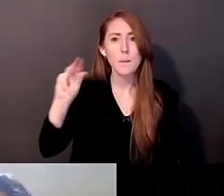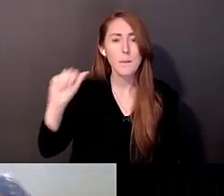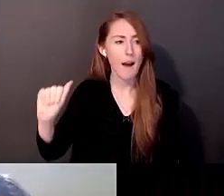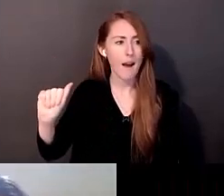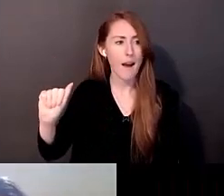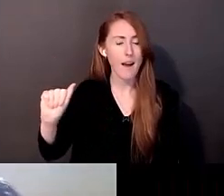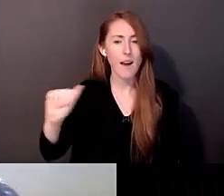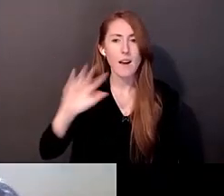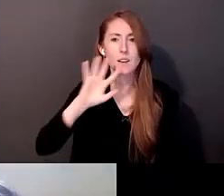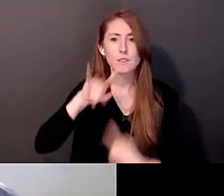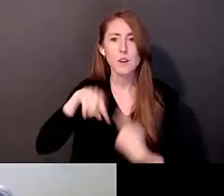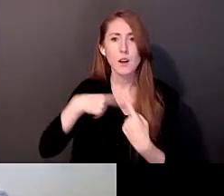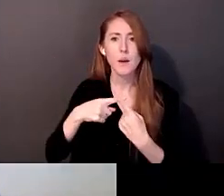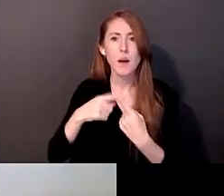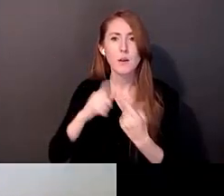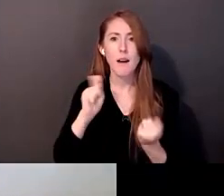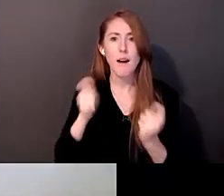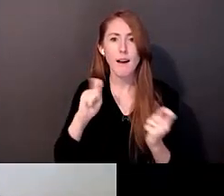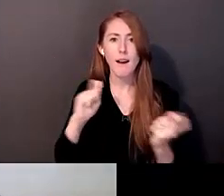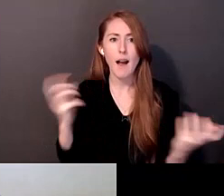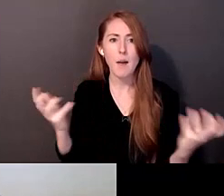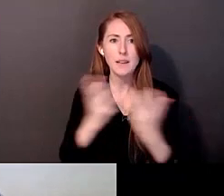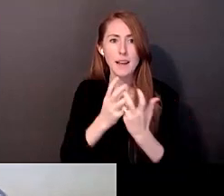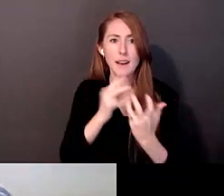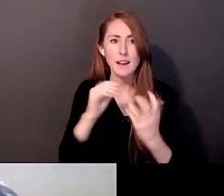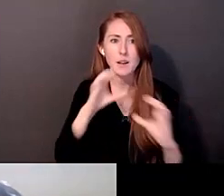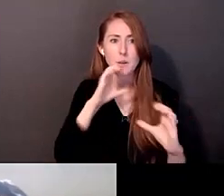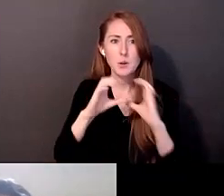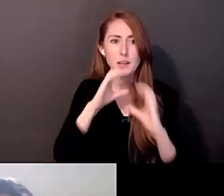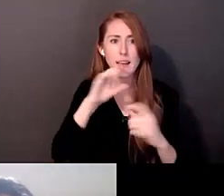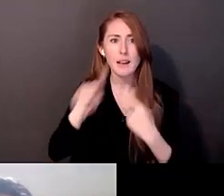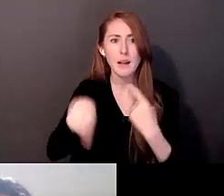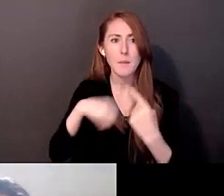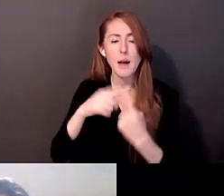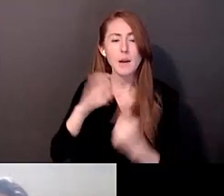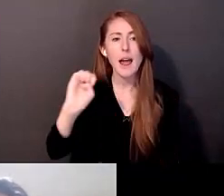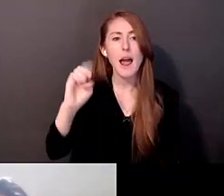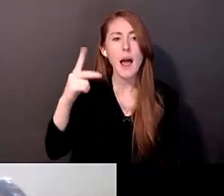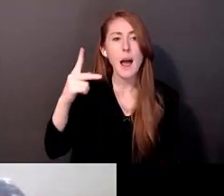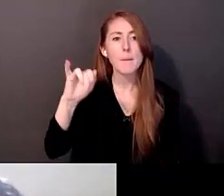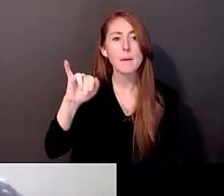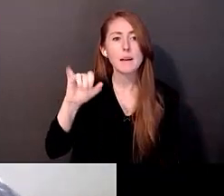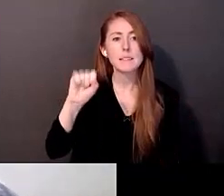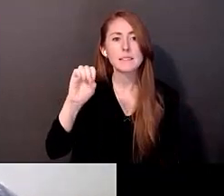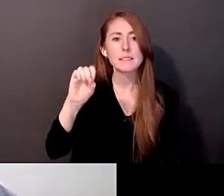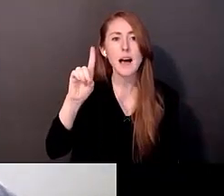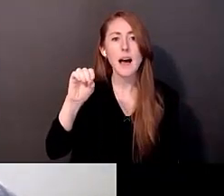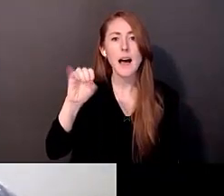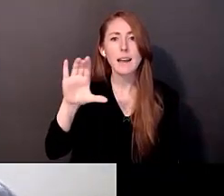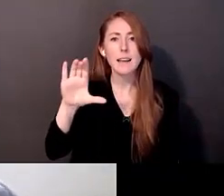and Communicating about Episodic Disabilities." Sabrina, are you-- there you are.